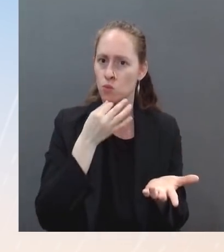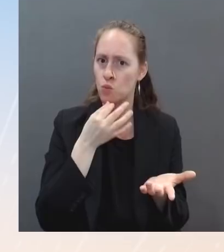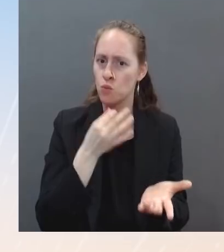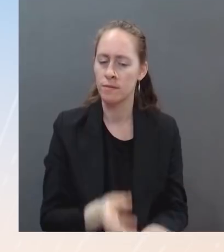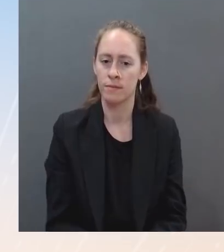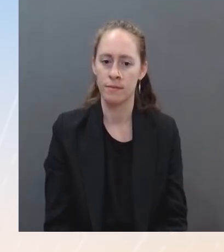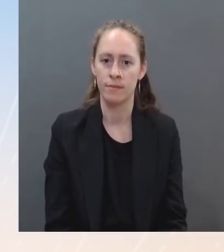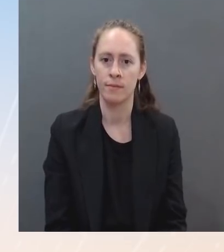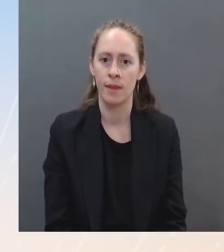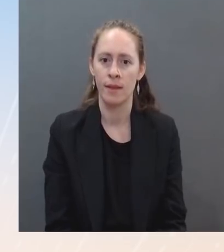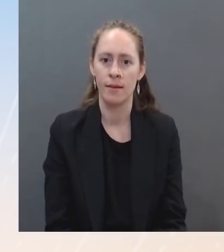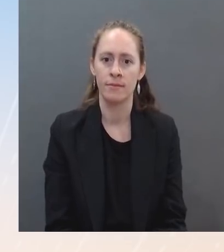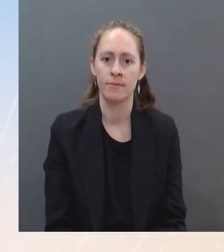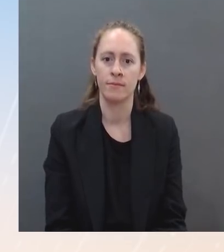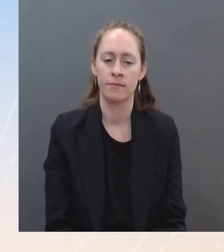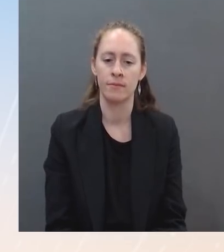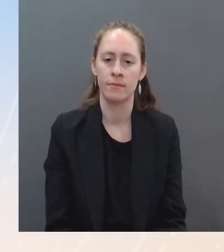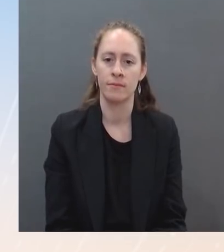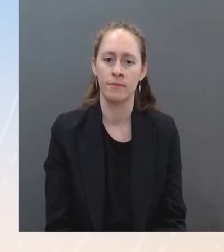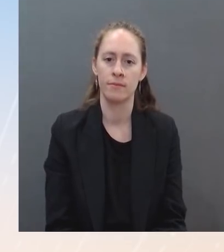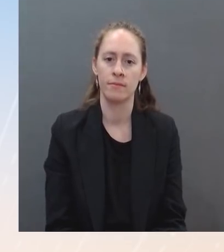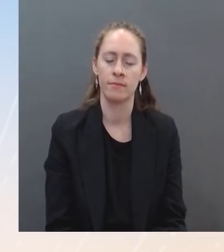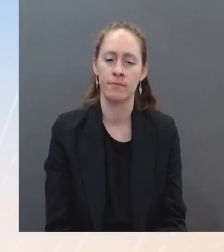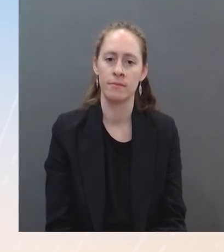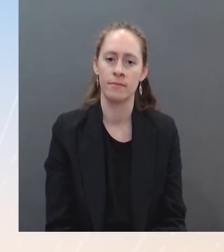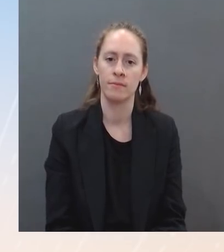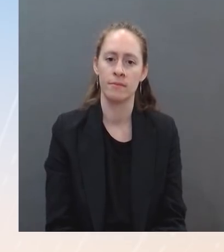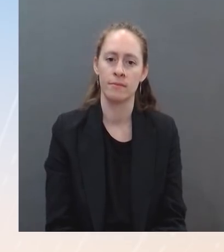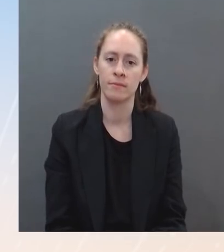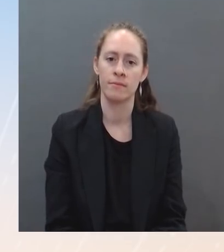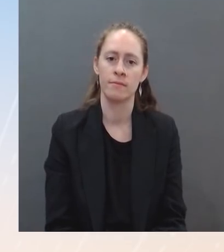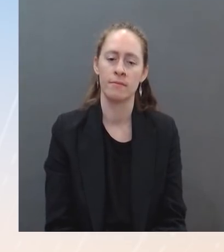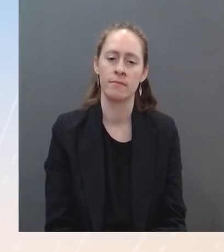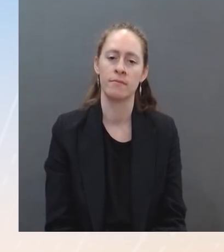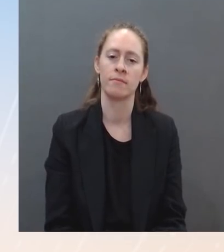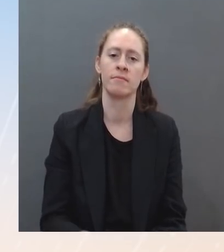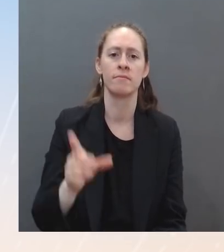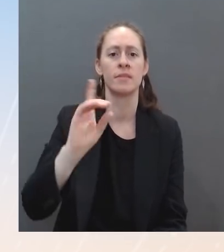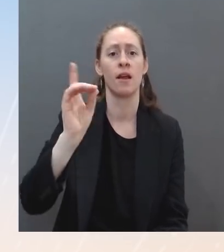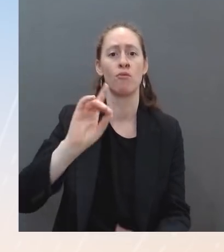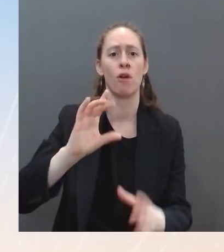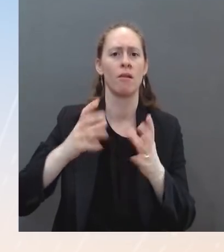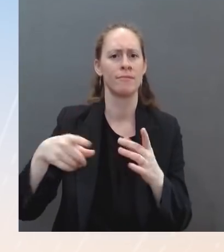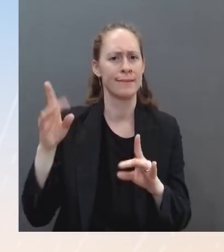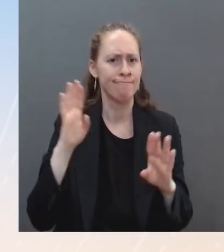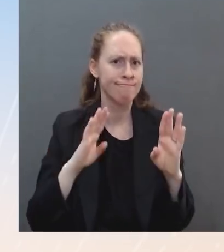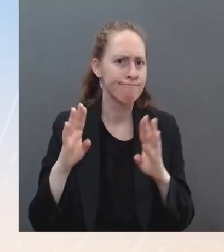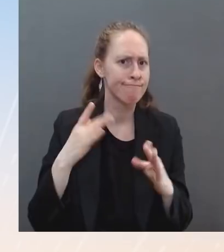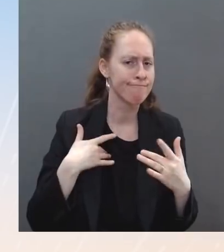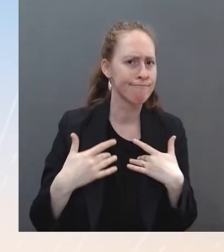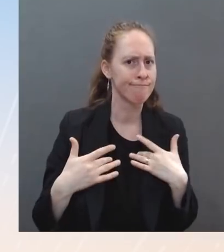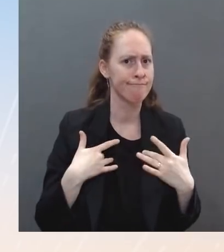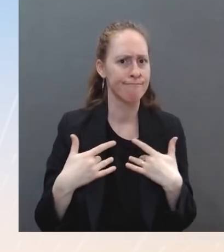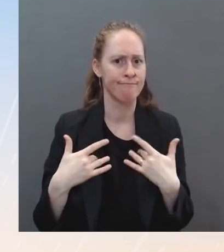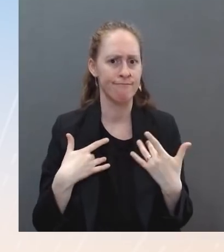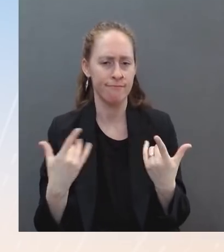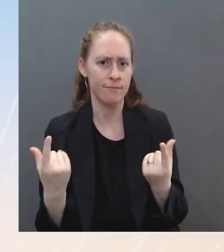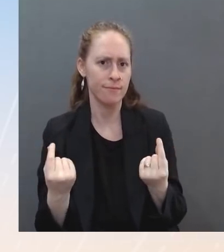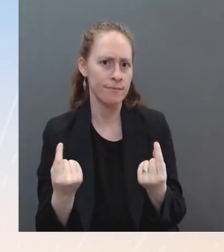as well as Republicans -- but Democrats, notably -- about how the administration is preparing to wind that down and prepare for a surge.